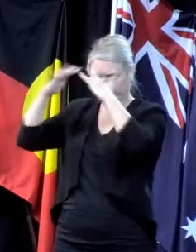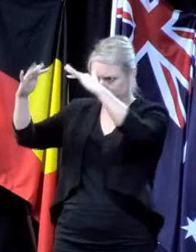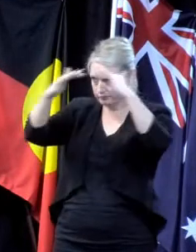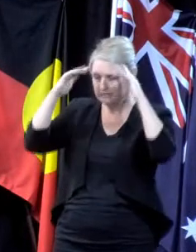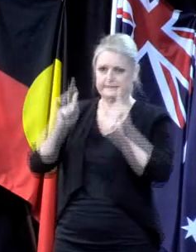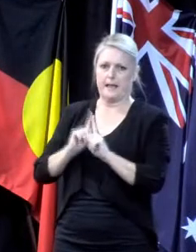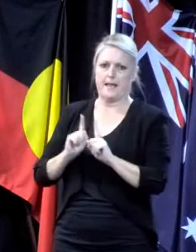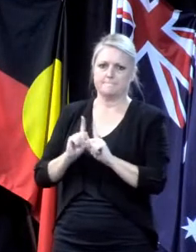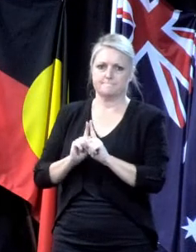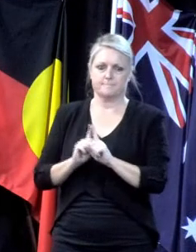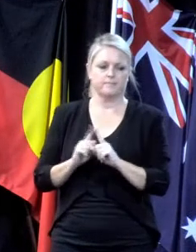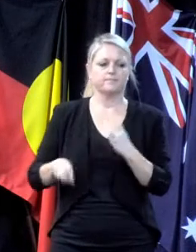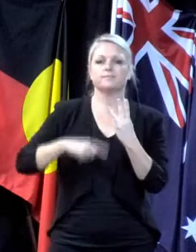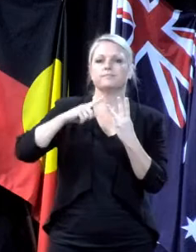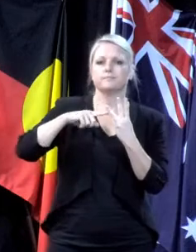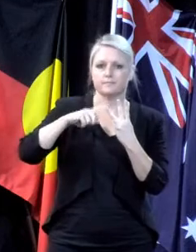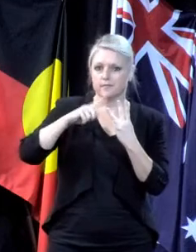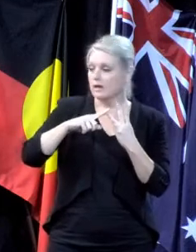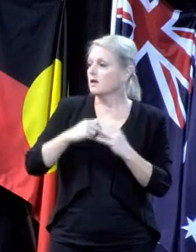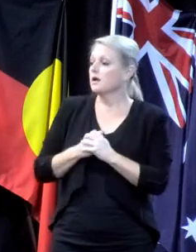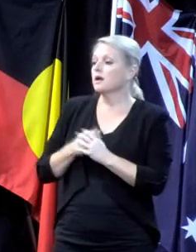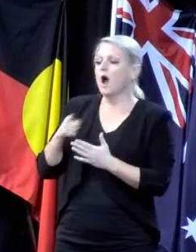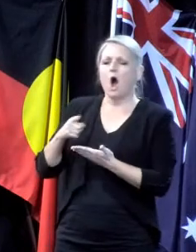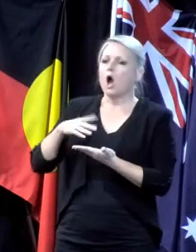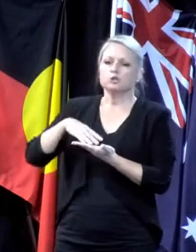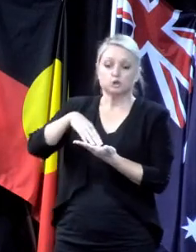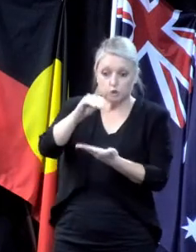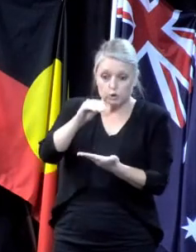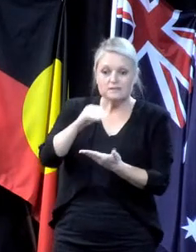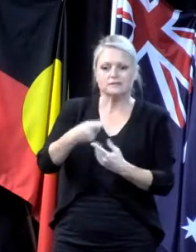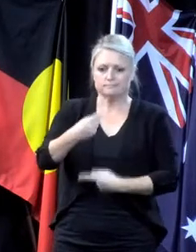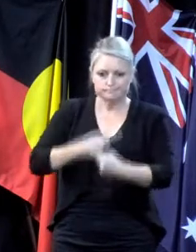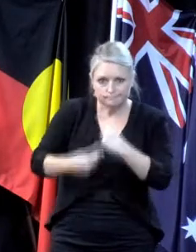Yes, student and parent voice is very much at the center of the work that we do, as well.